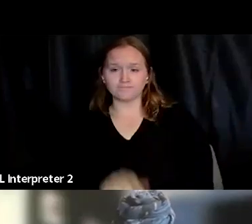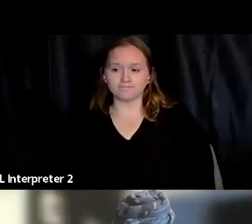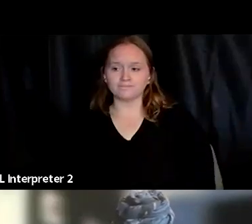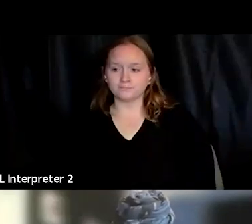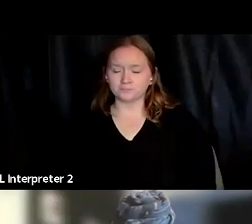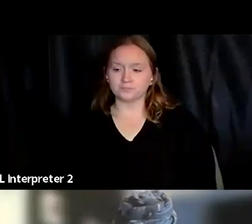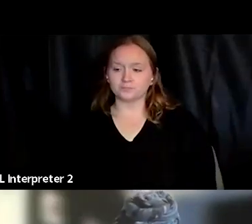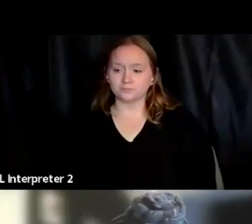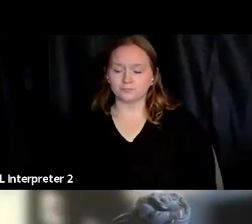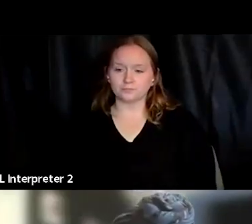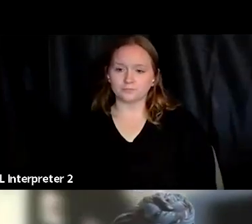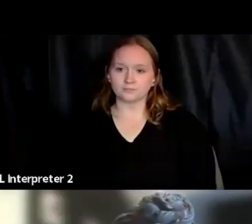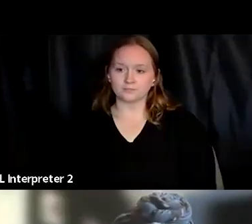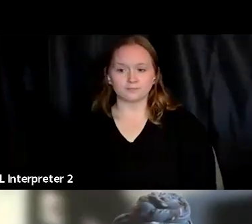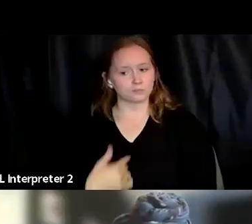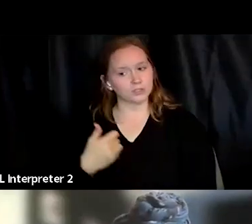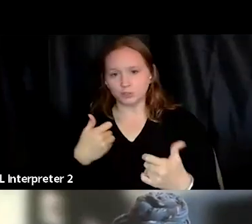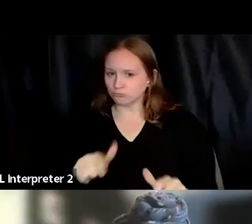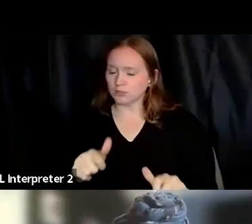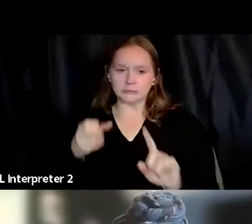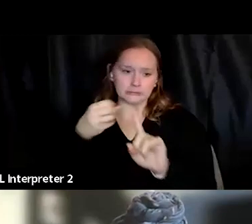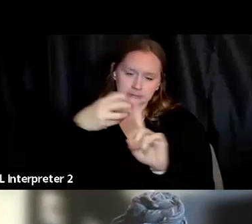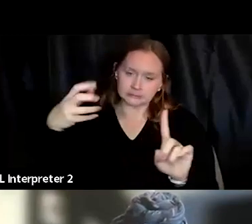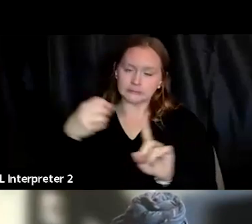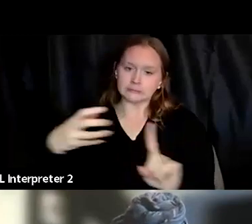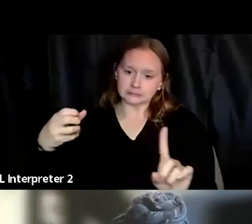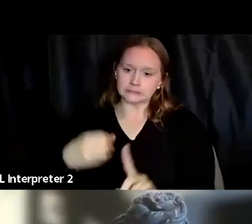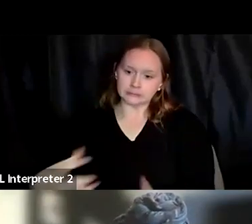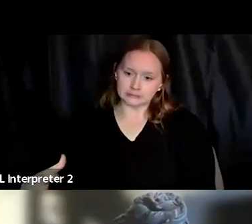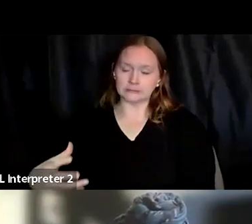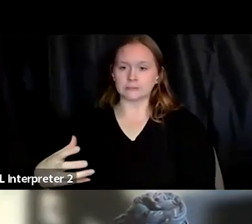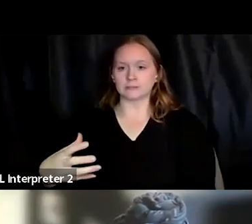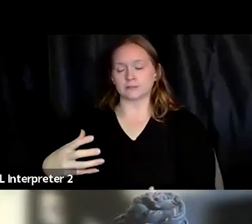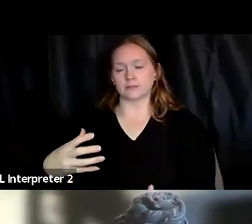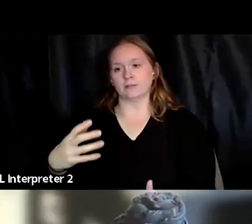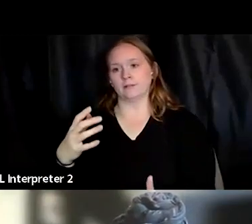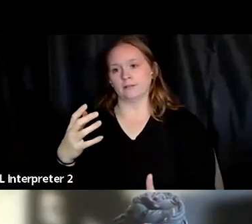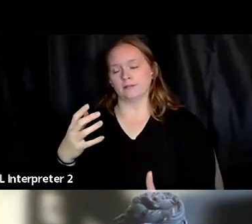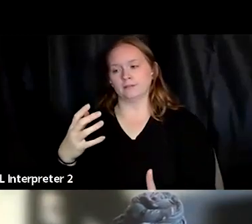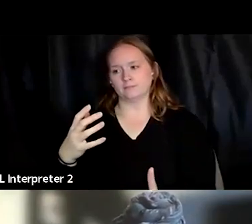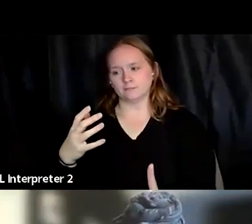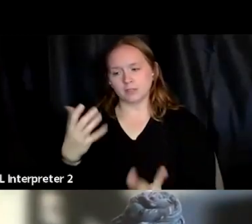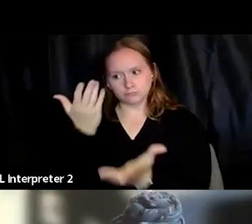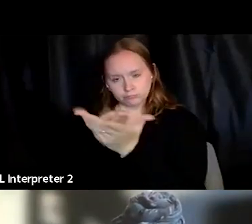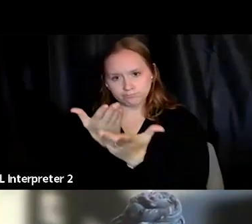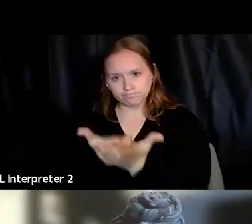We're laying it all out there. So Social Security can make their determination without telling them this is the listing. 'Cause as Amanda said, they're gonna see it